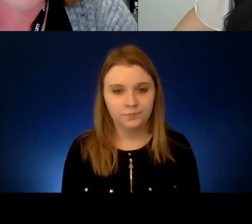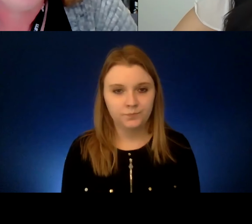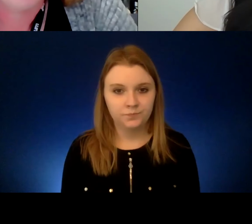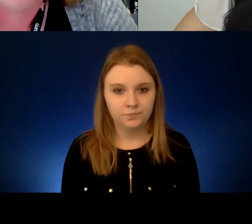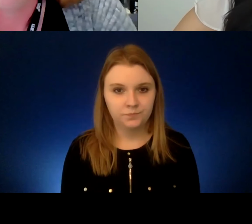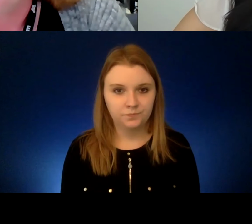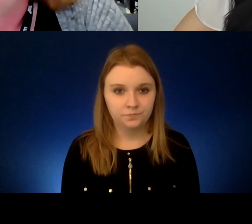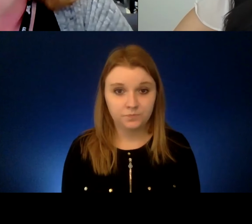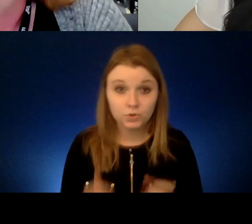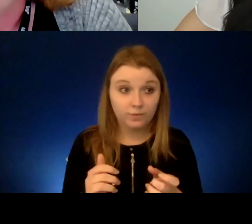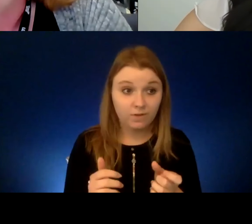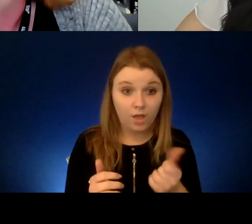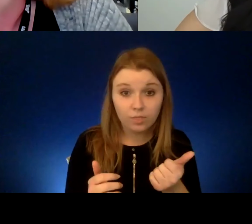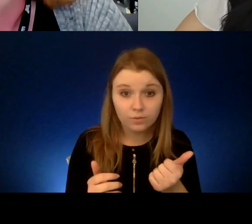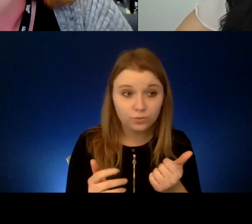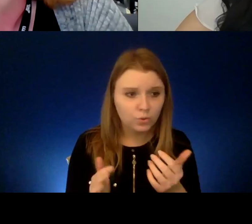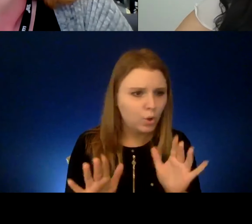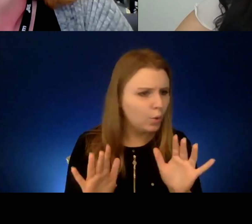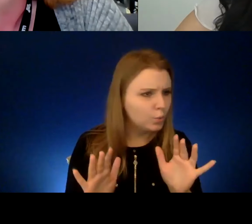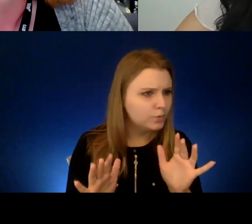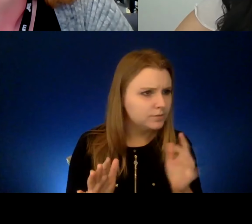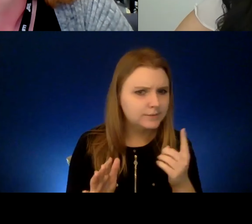Any other... Ooh, something just happened in the chat (faintly speaking).